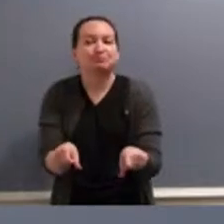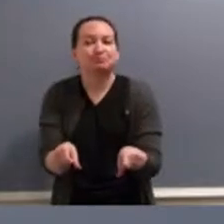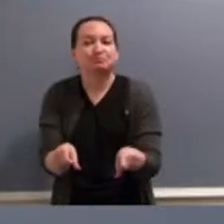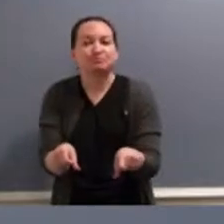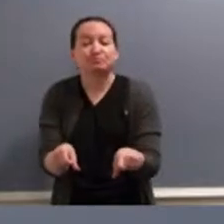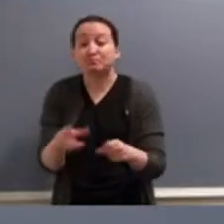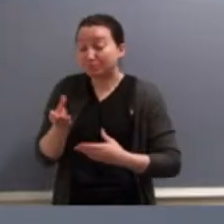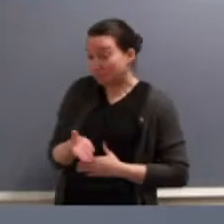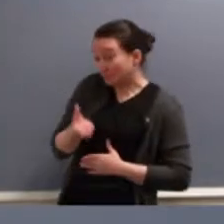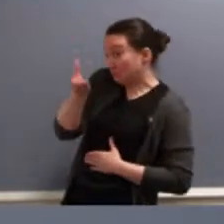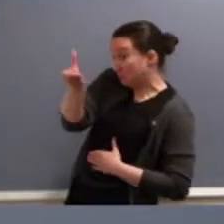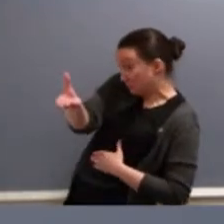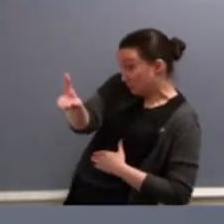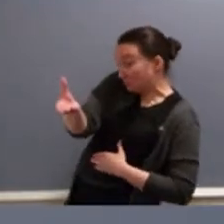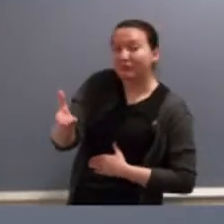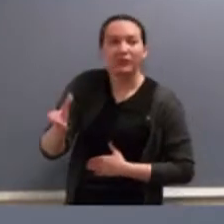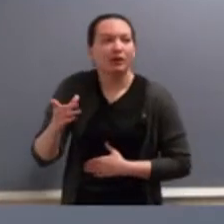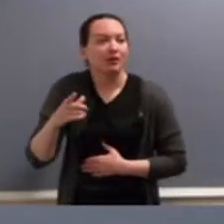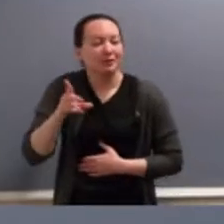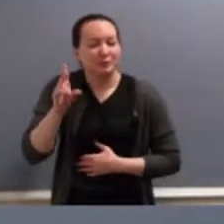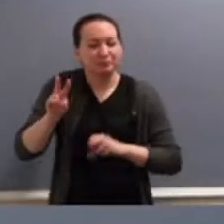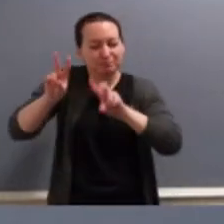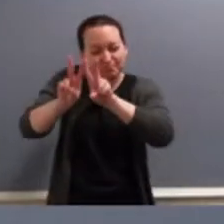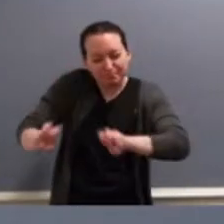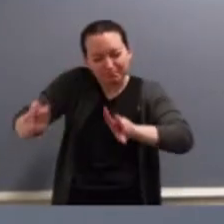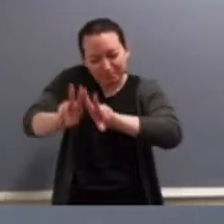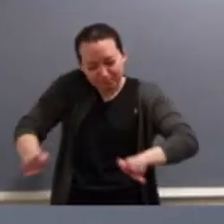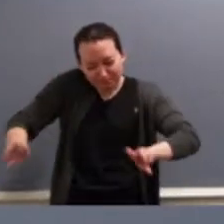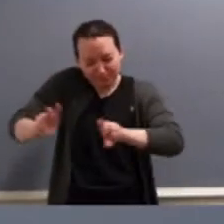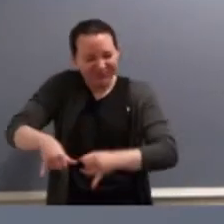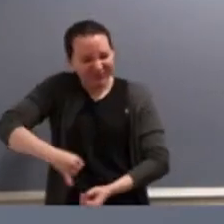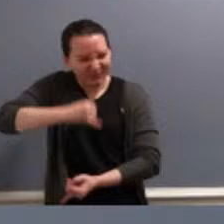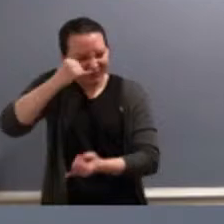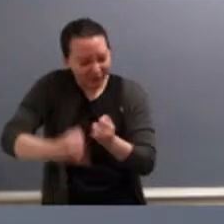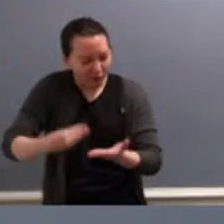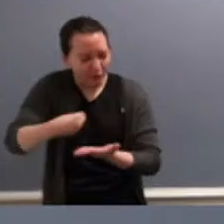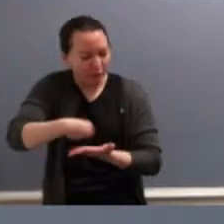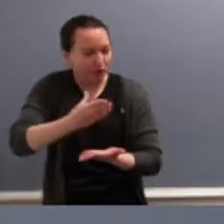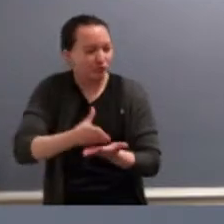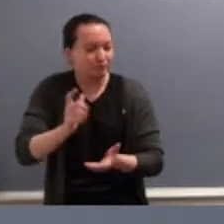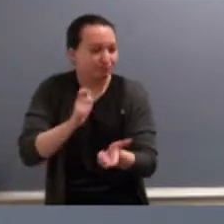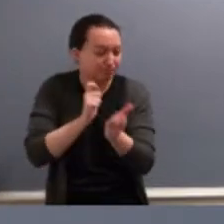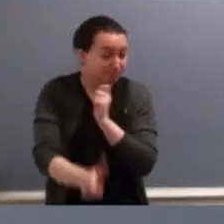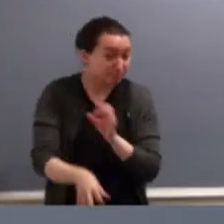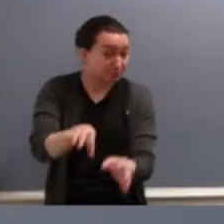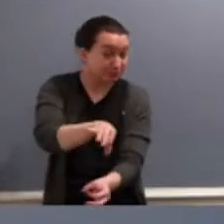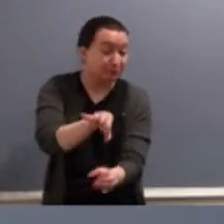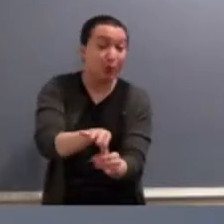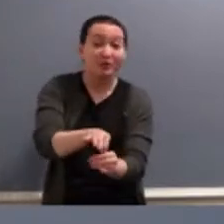table as we start looking at the final budget that we will pass so just wanted to share that